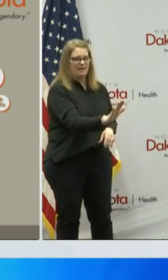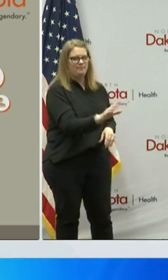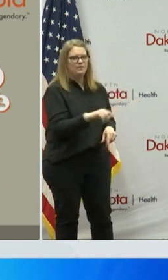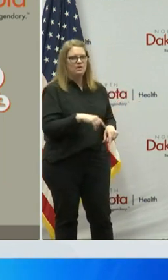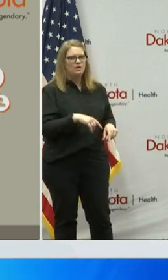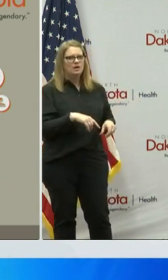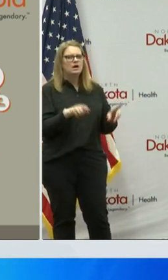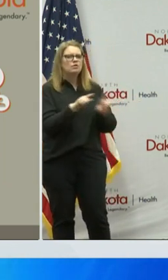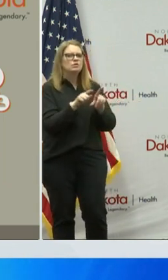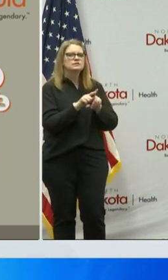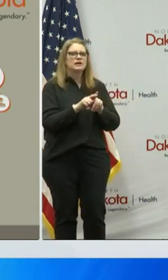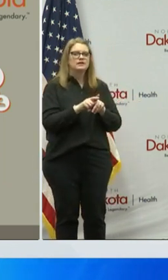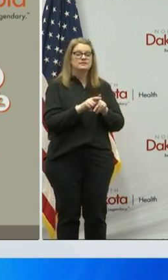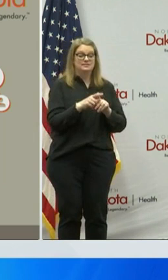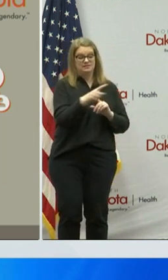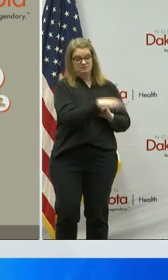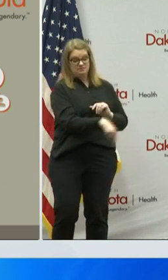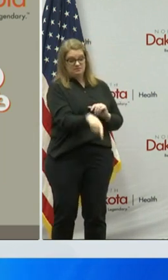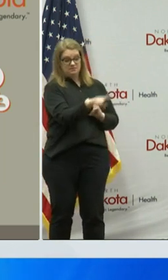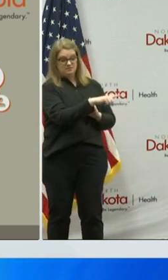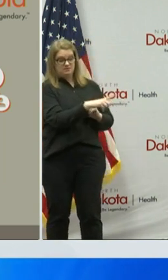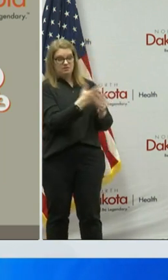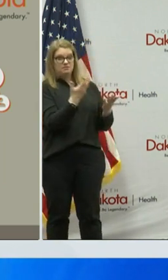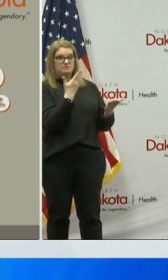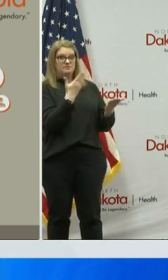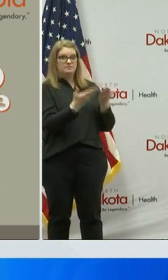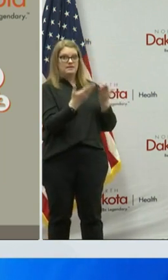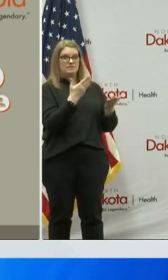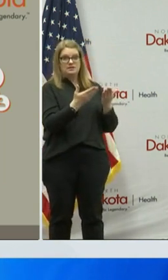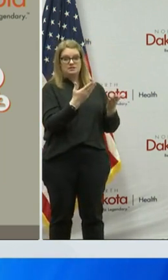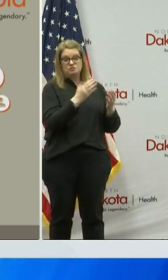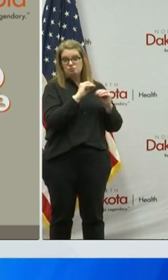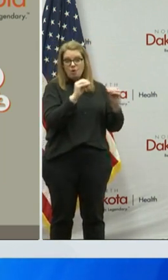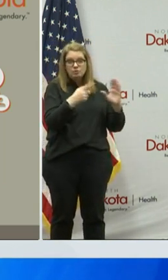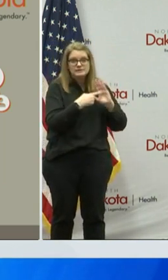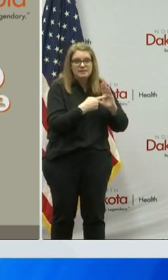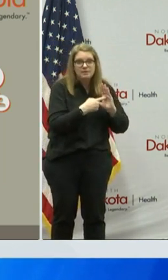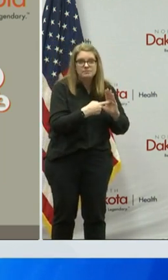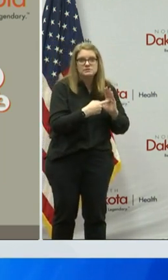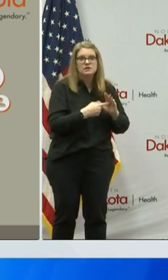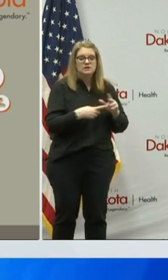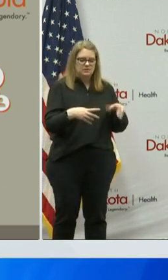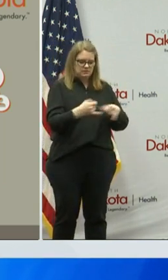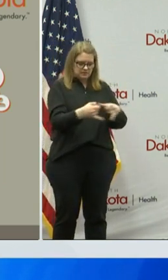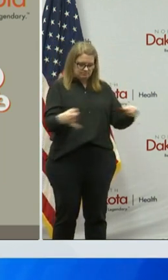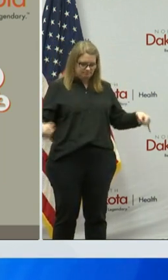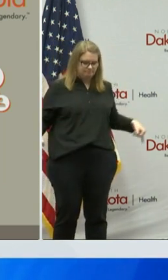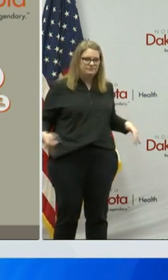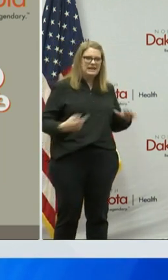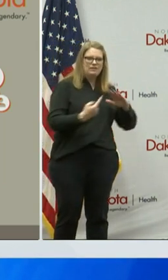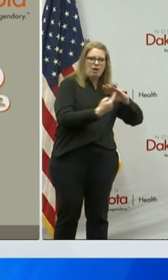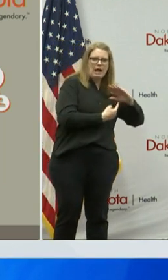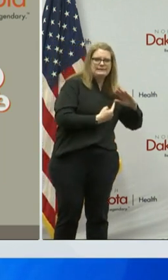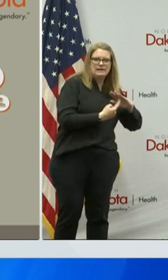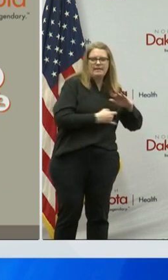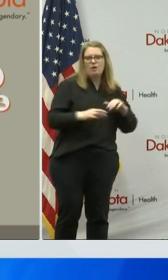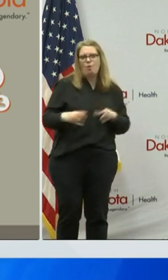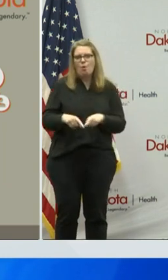GET THEIR CONTACT INFORMATION AND INVITE THEM TO A TESTING EVENT, ET CETERA AND QUARANTINE